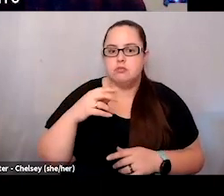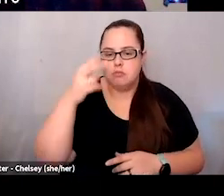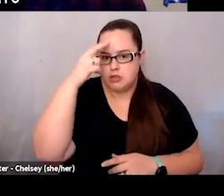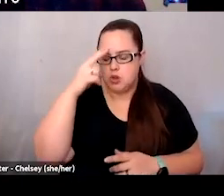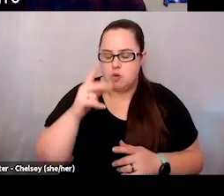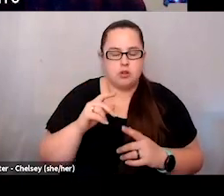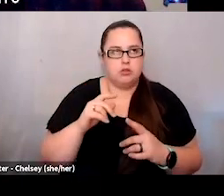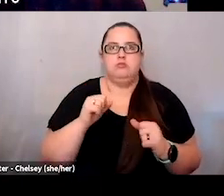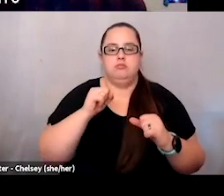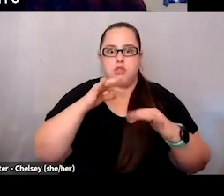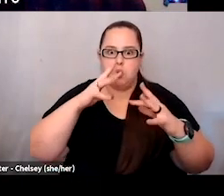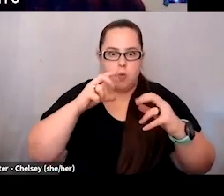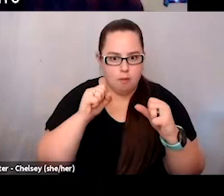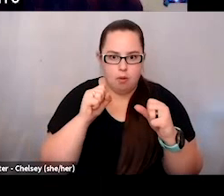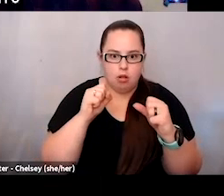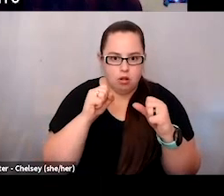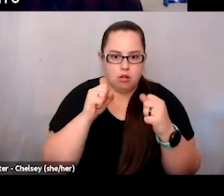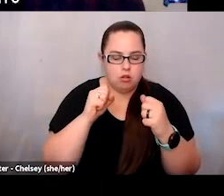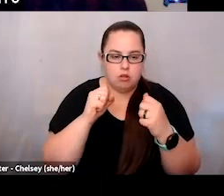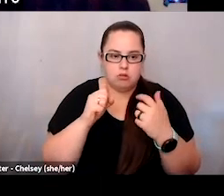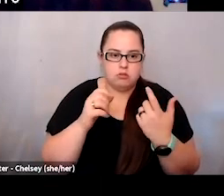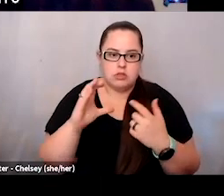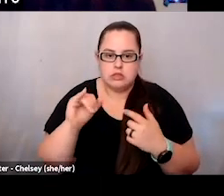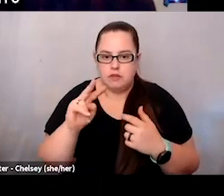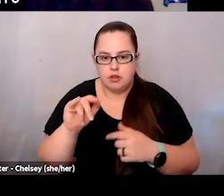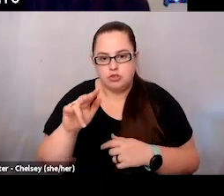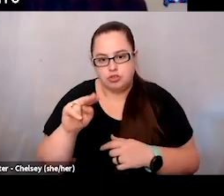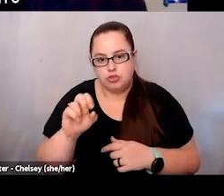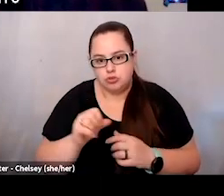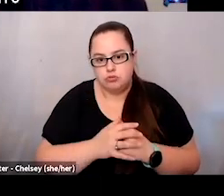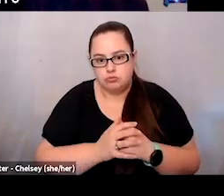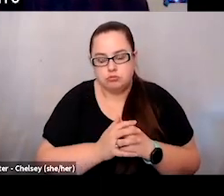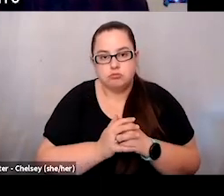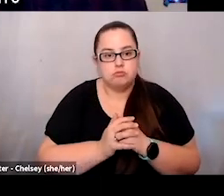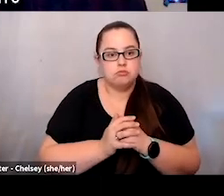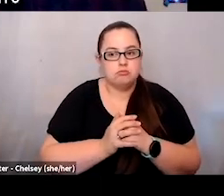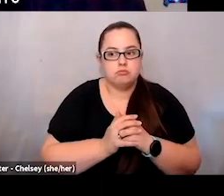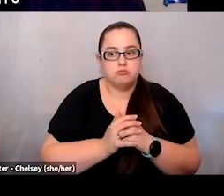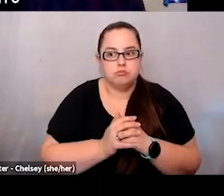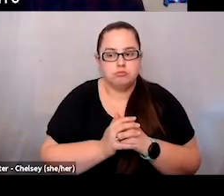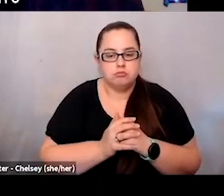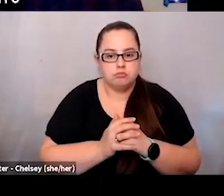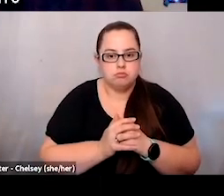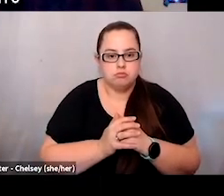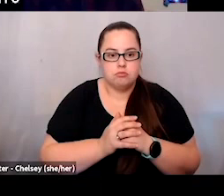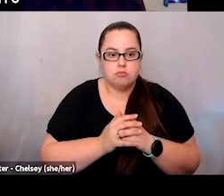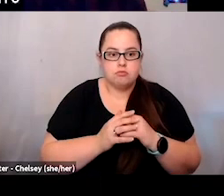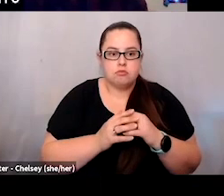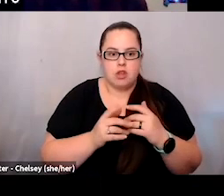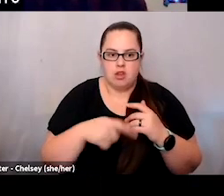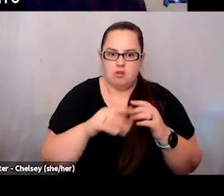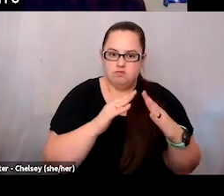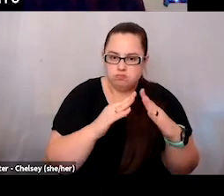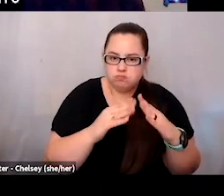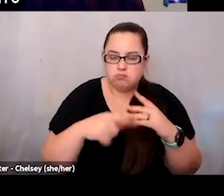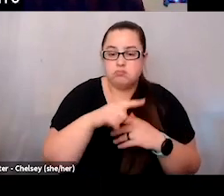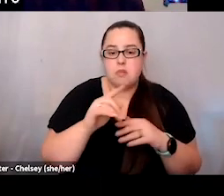civilizations. They built stone-carved cities, they studied mathematics, astronomy,